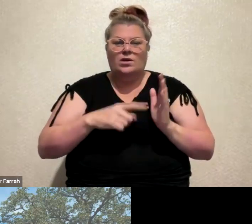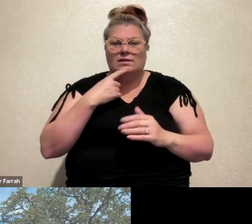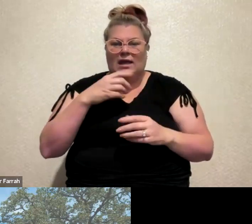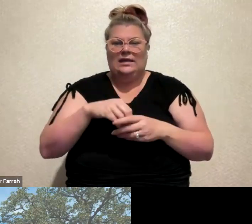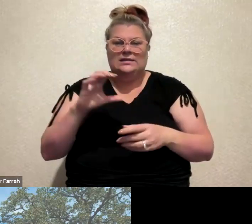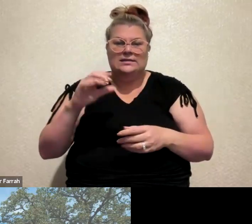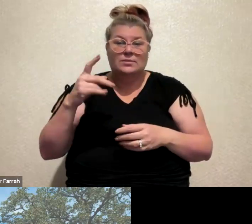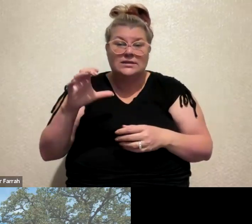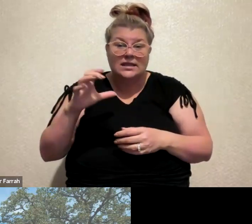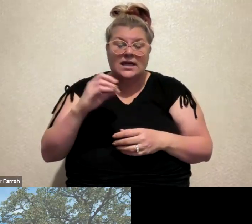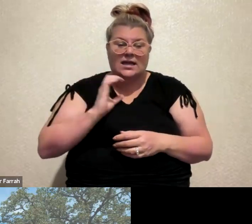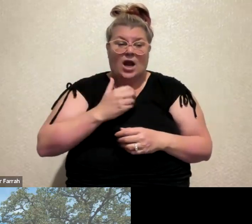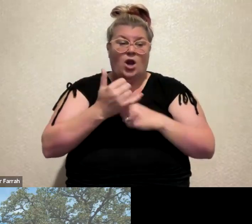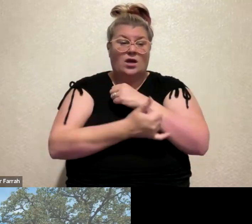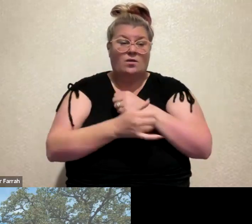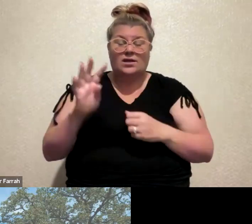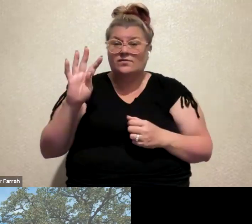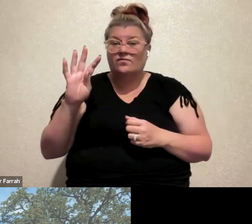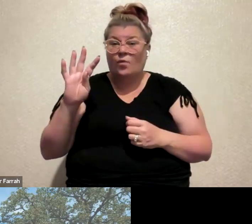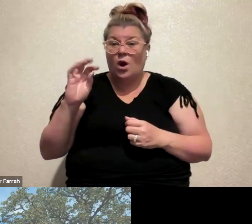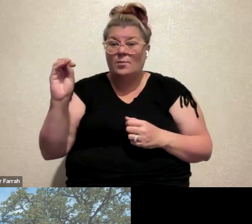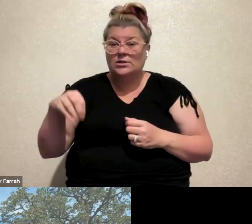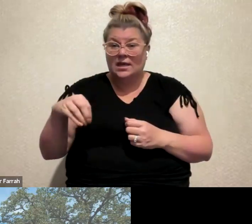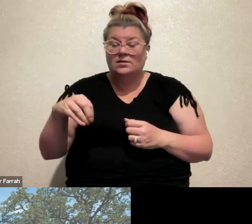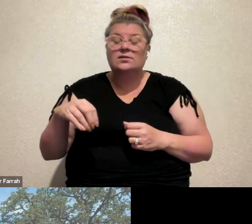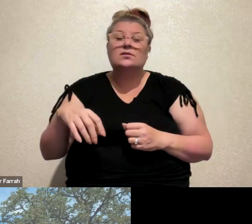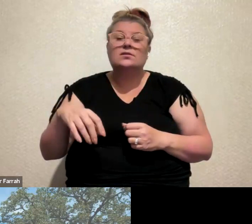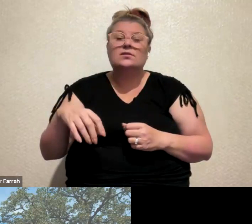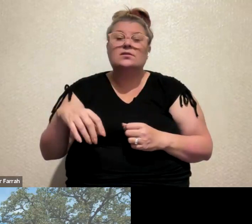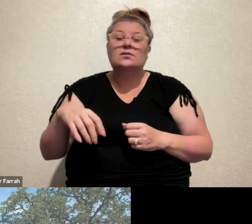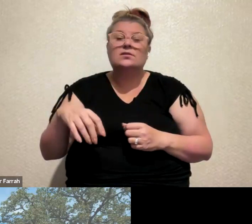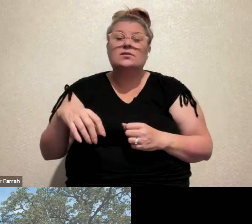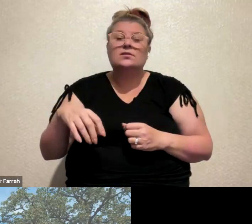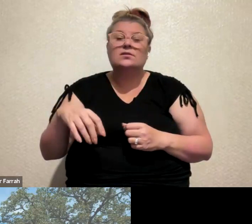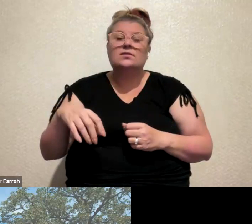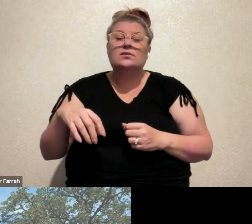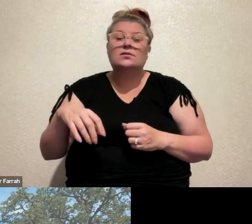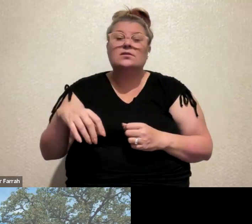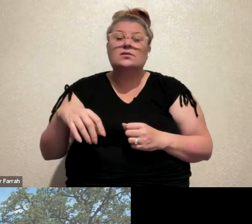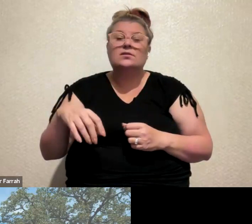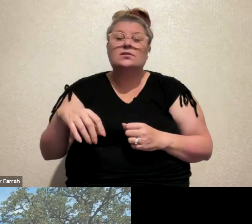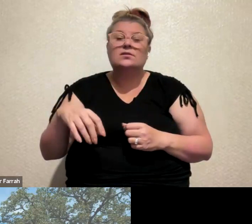4% is what CPUC says the likely reality based on local source of data somewhere around 37